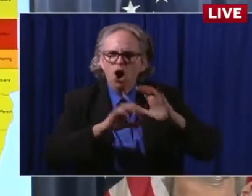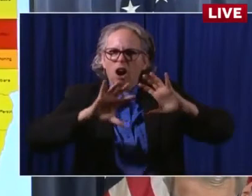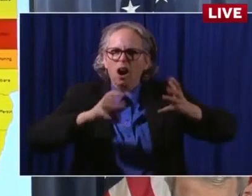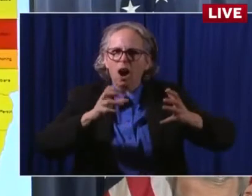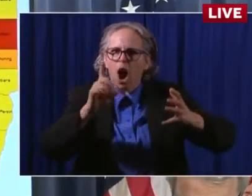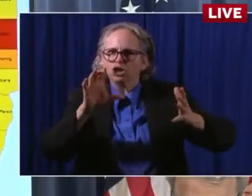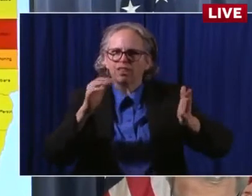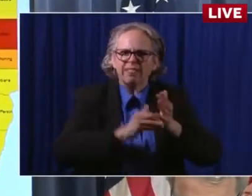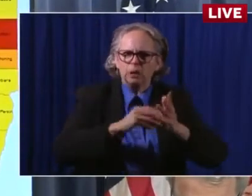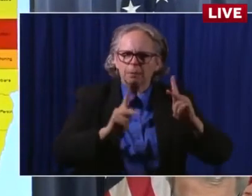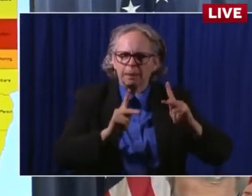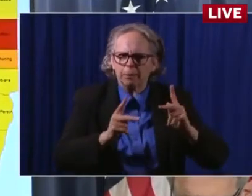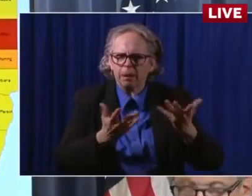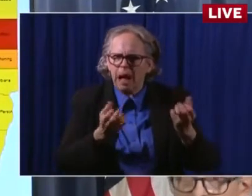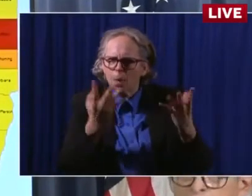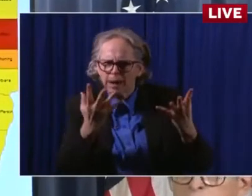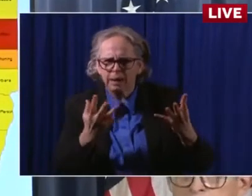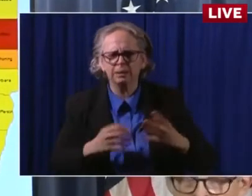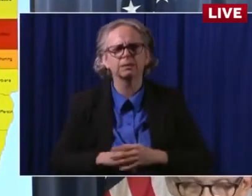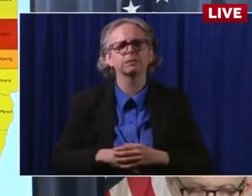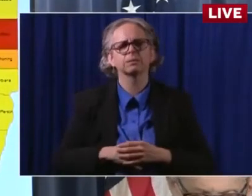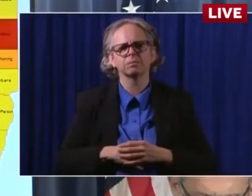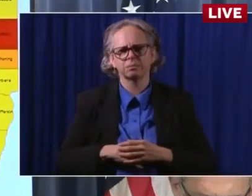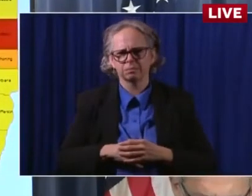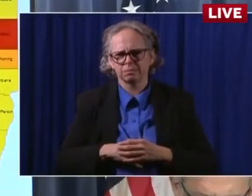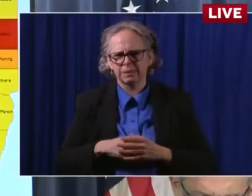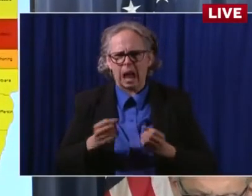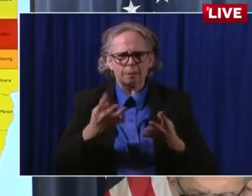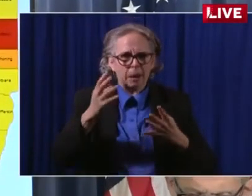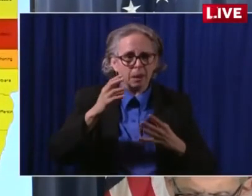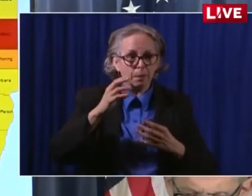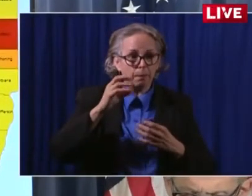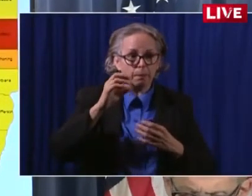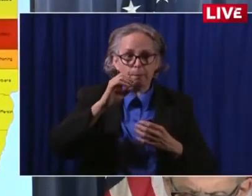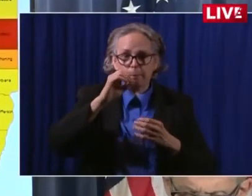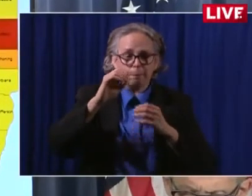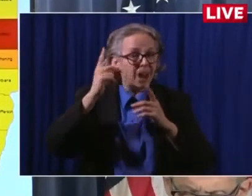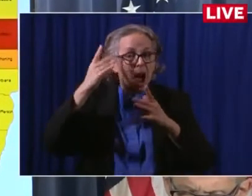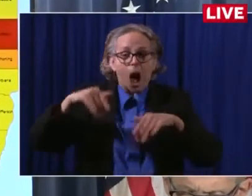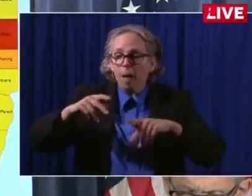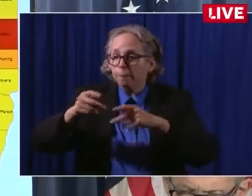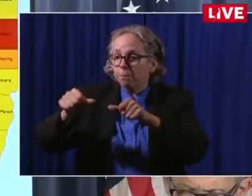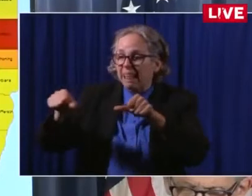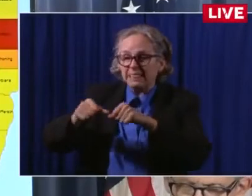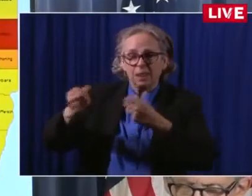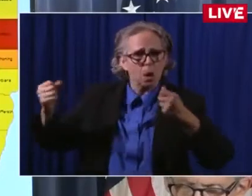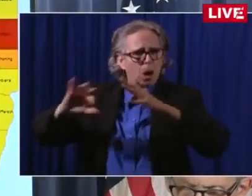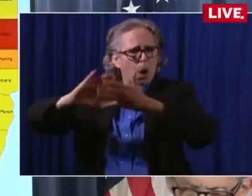THE TEAM LOOKS AT NEW CASES PER CAPITA AND DETERMINE IF THERE IS A SUSTAINED INCREASE IN NEW CASES.